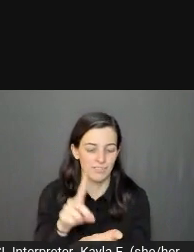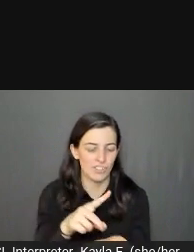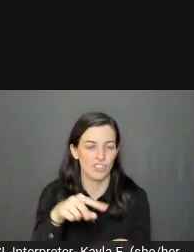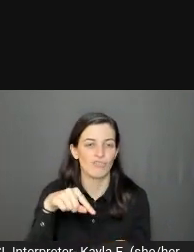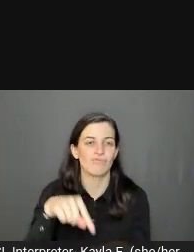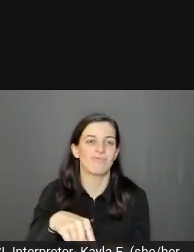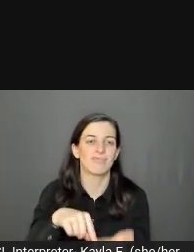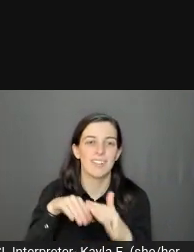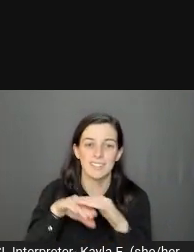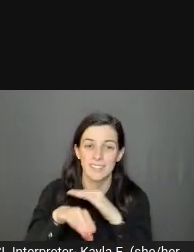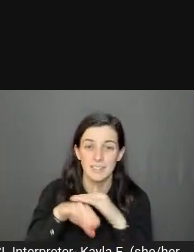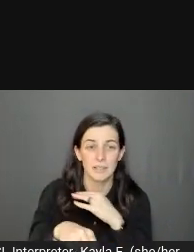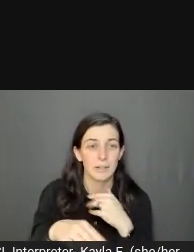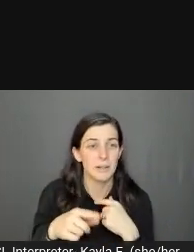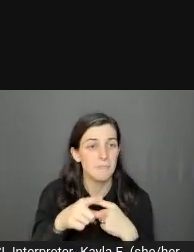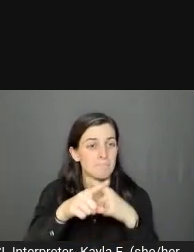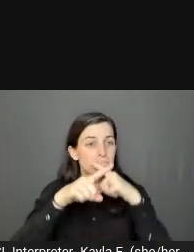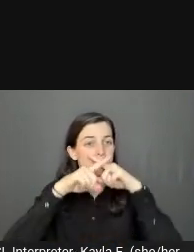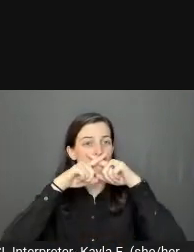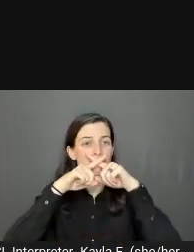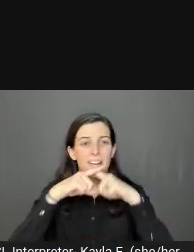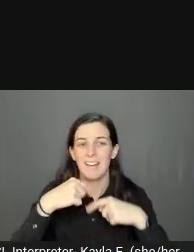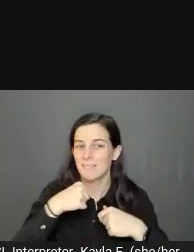to share any of them. You can Google it.